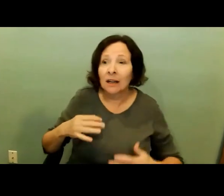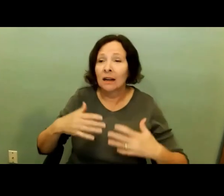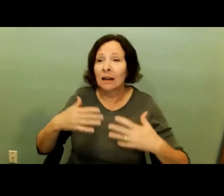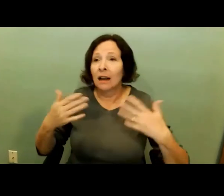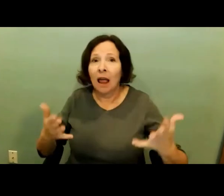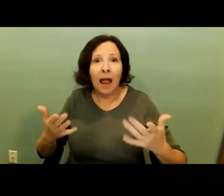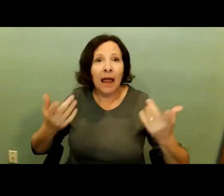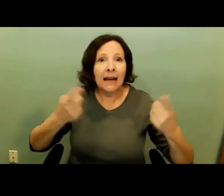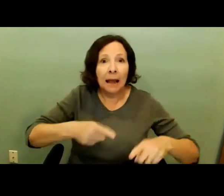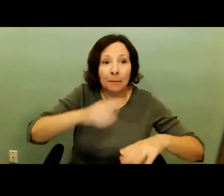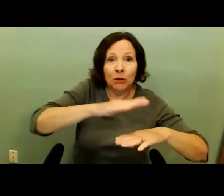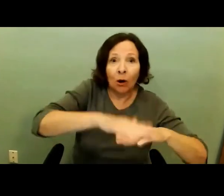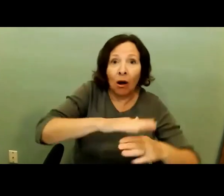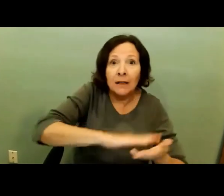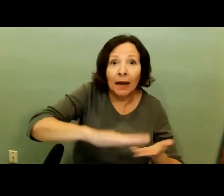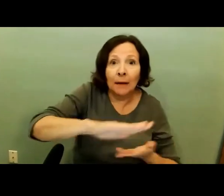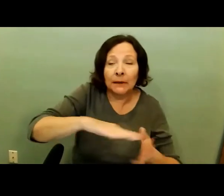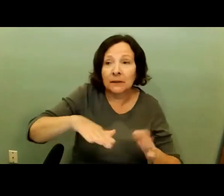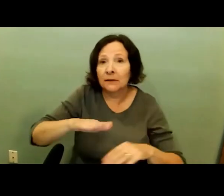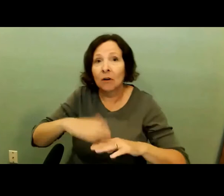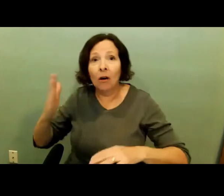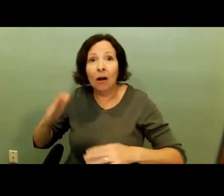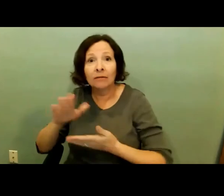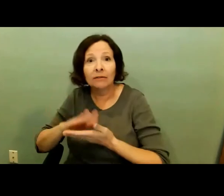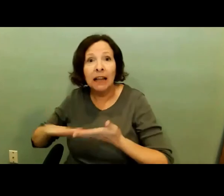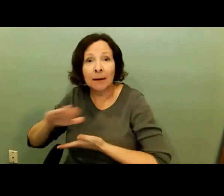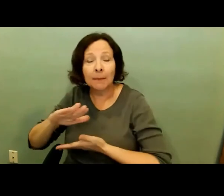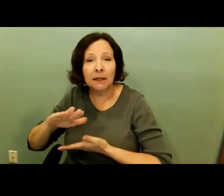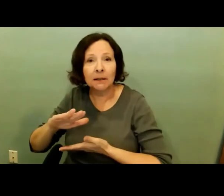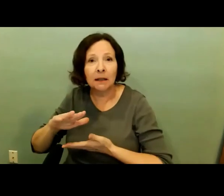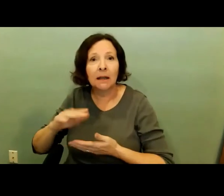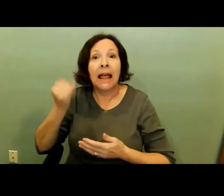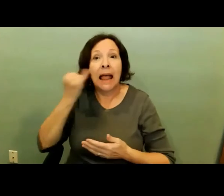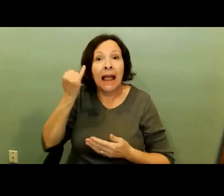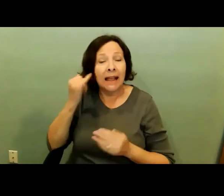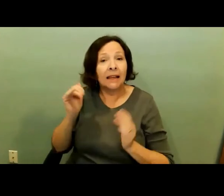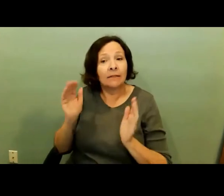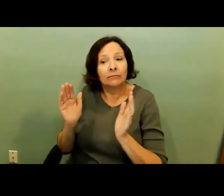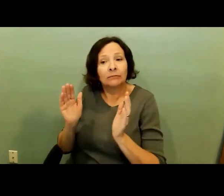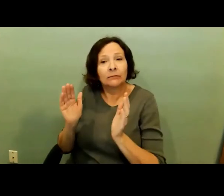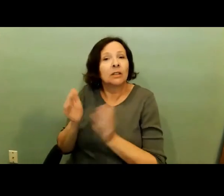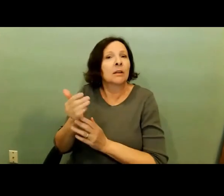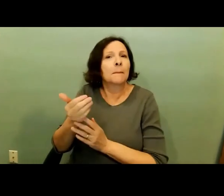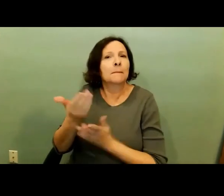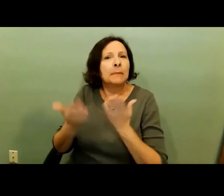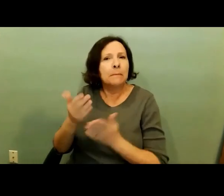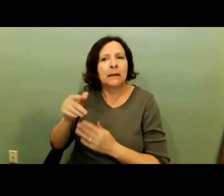that some of these issues are highly visible and that others would be able to differentiate them.